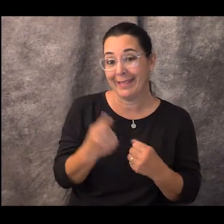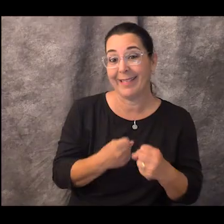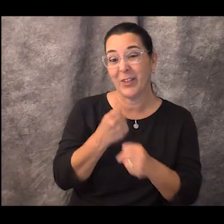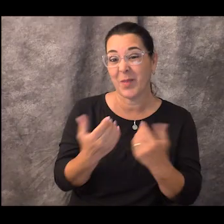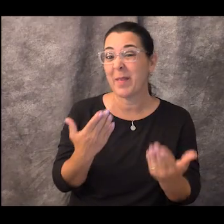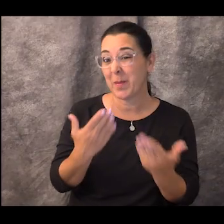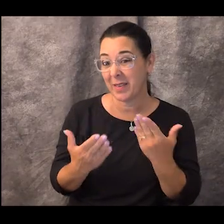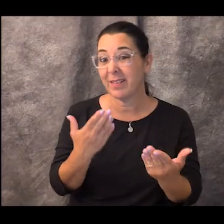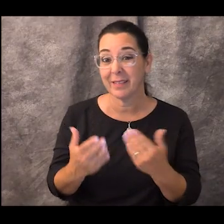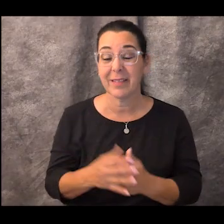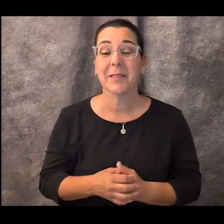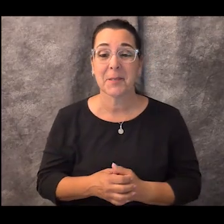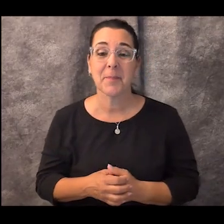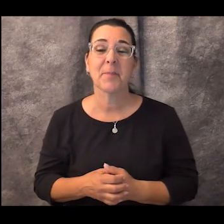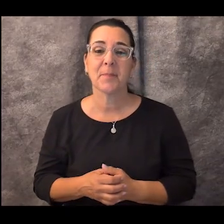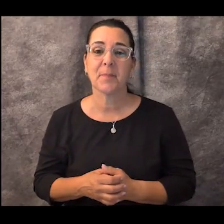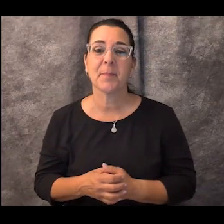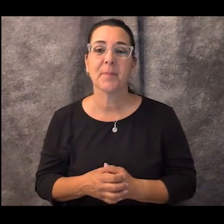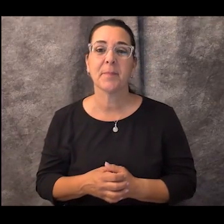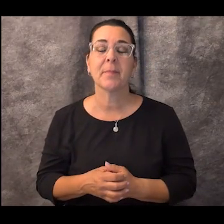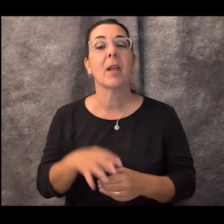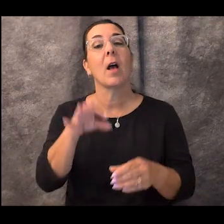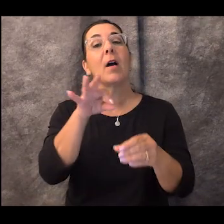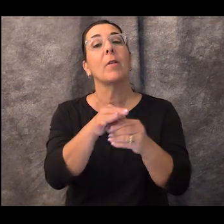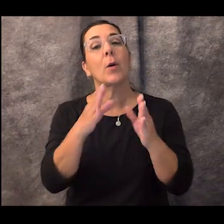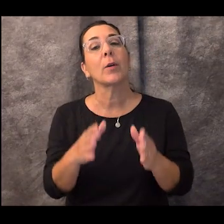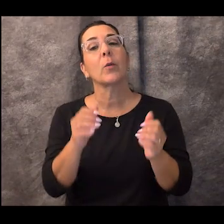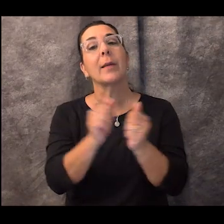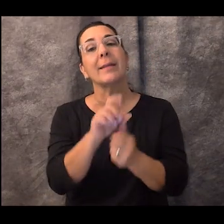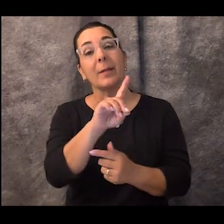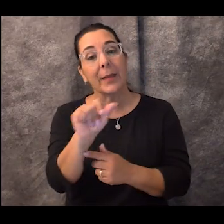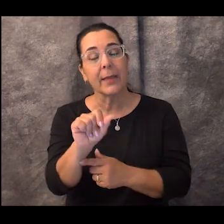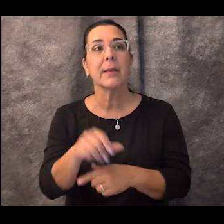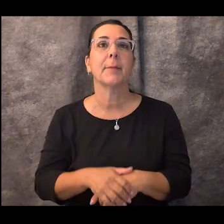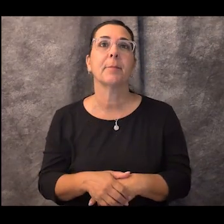what should voters with disabilities and advocates be thinking about